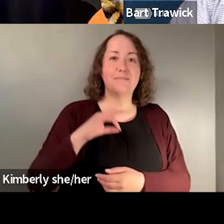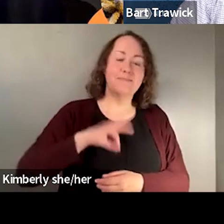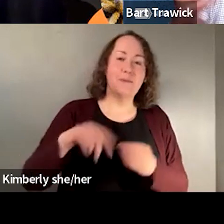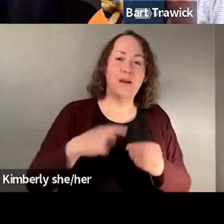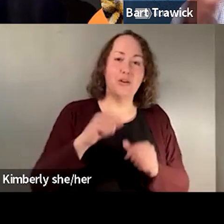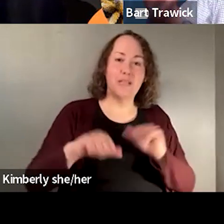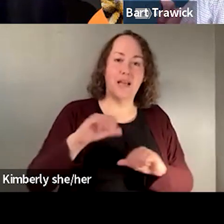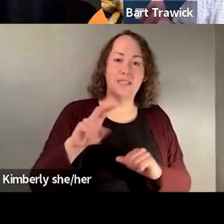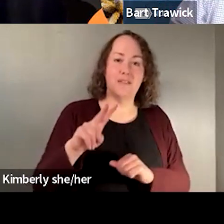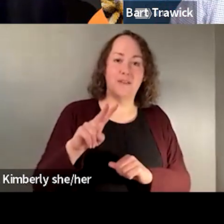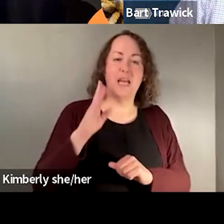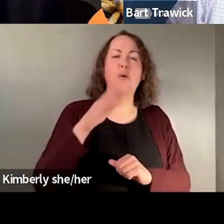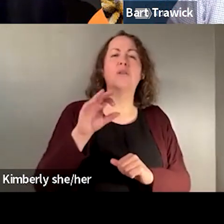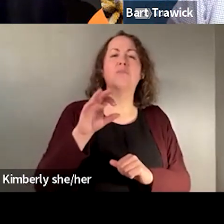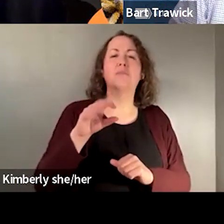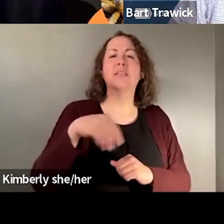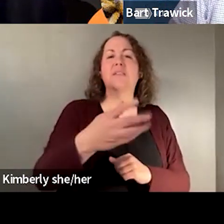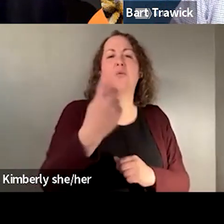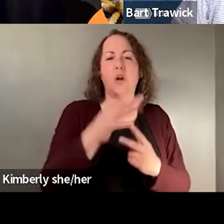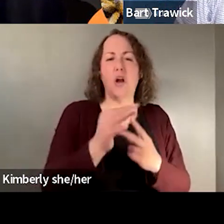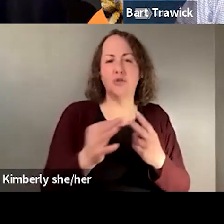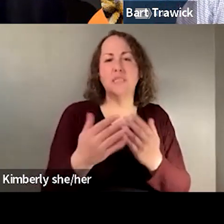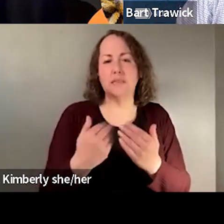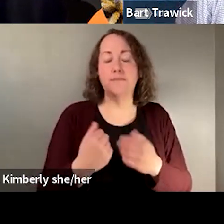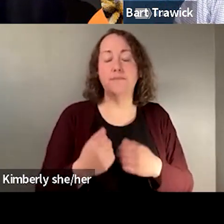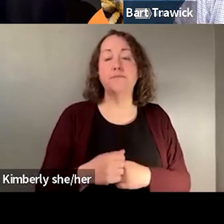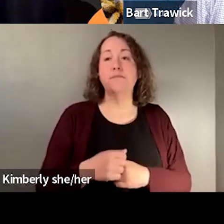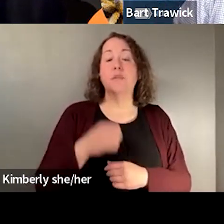If you're working within SciENcv, let's say you made a biosketch last year,